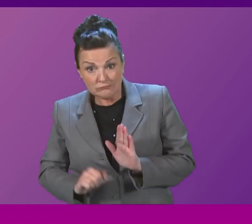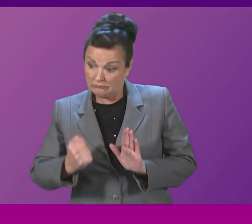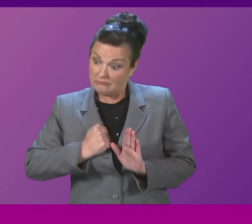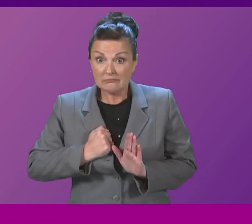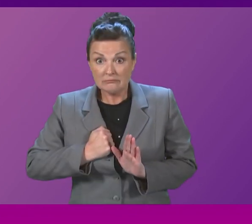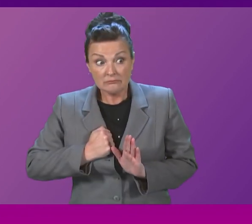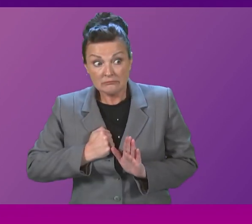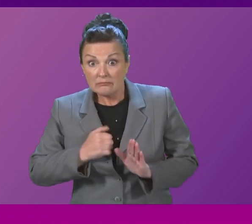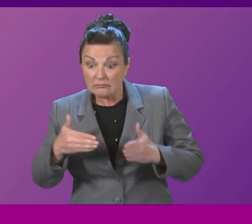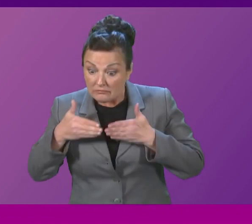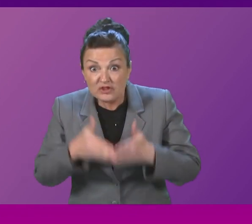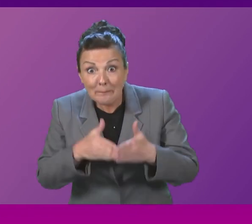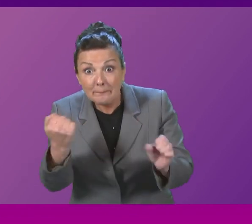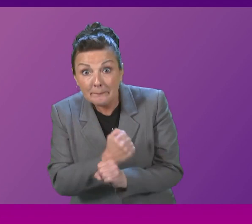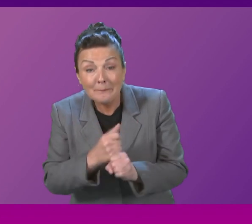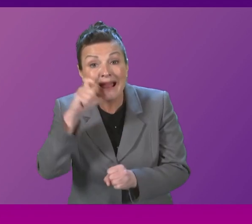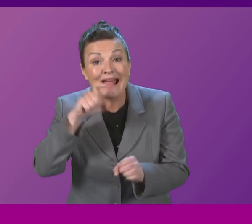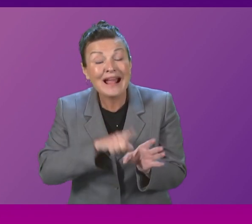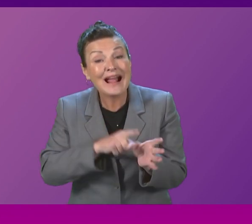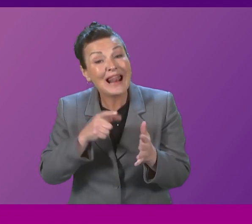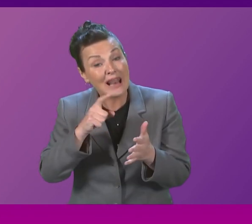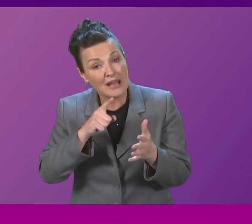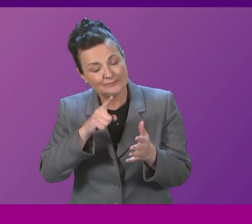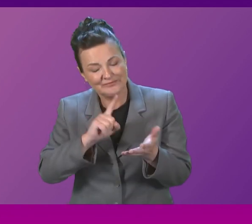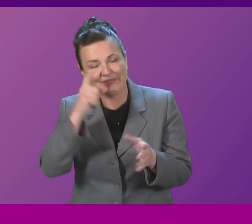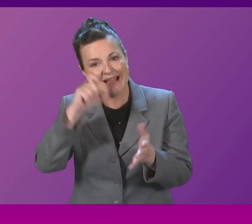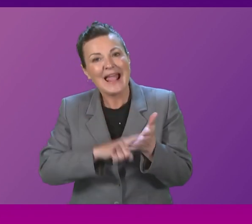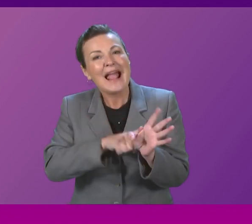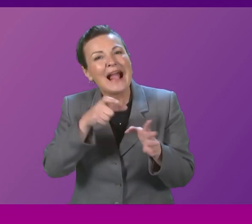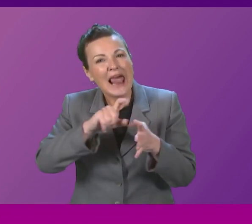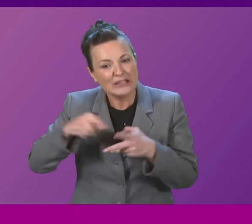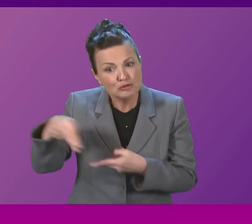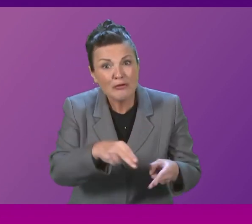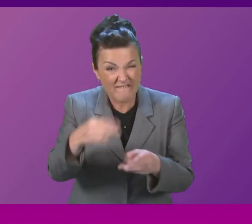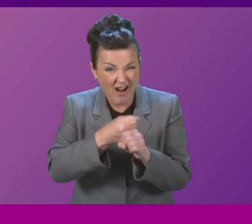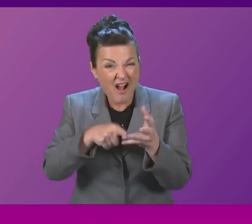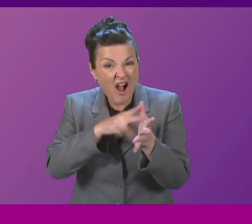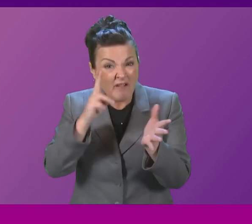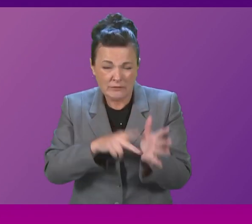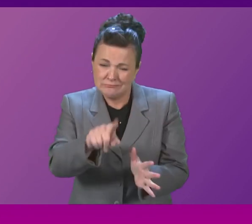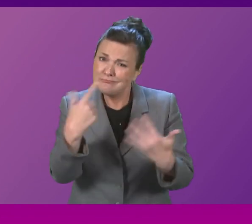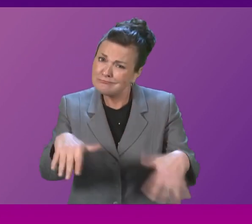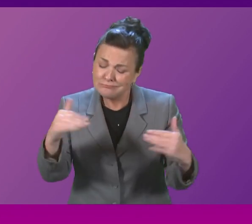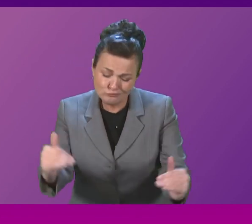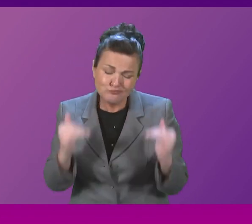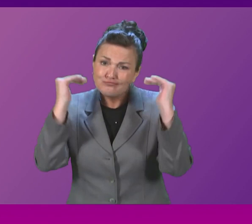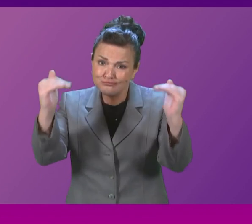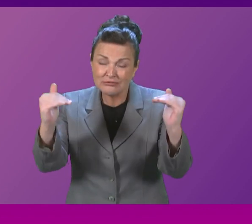world class, and I believe that they would compete successfully for work across the world, regardless of the constitutional future of Scotland.